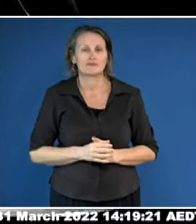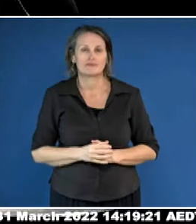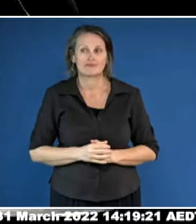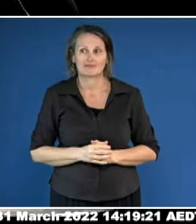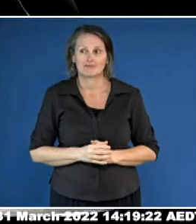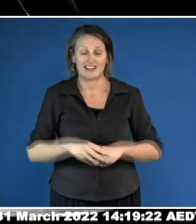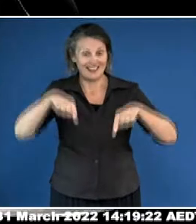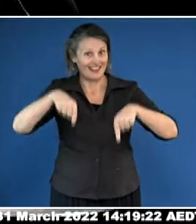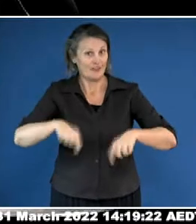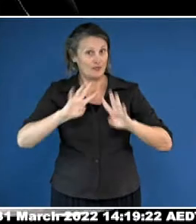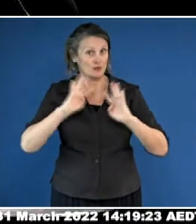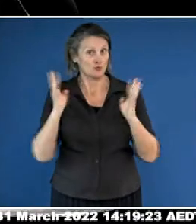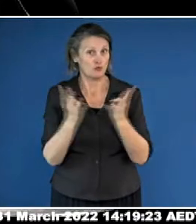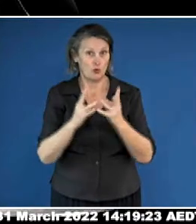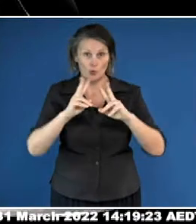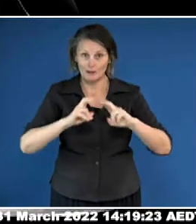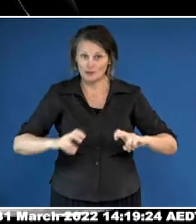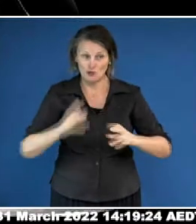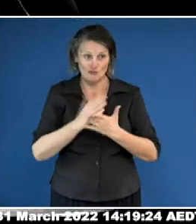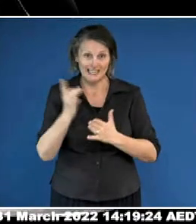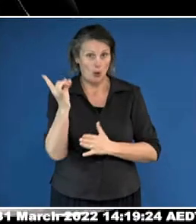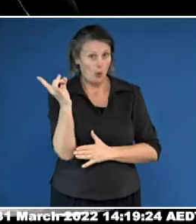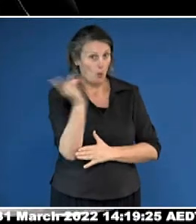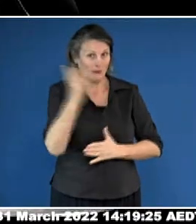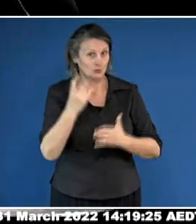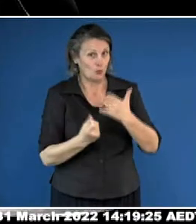a once in a lifetime opportunity that many of us and many who came before us have fought